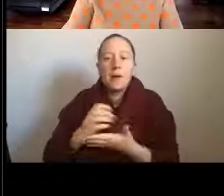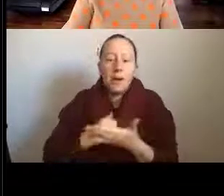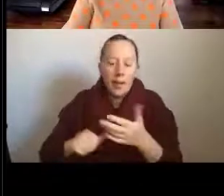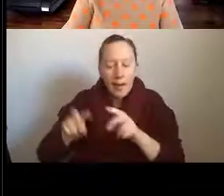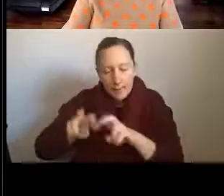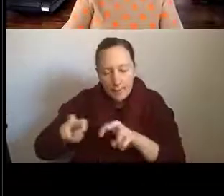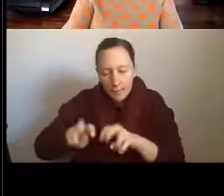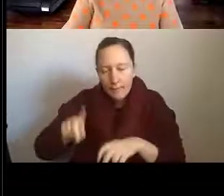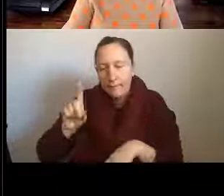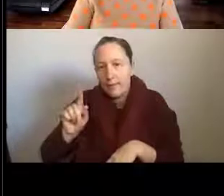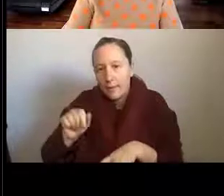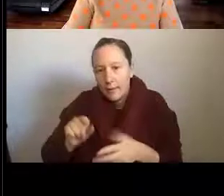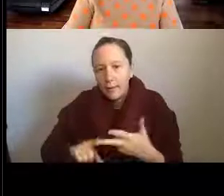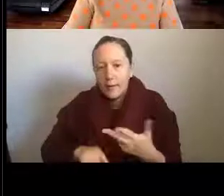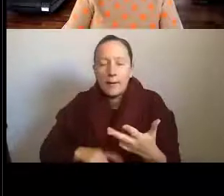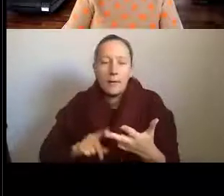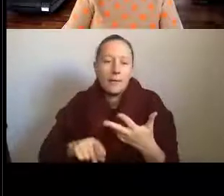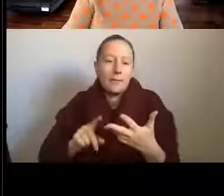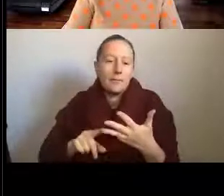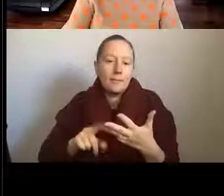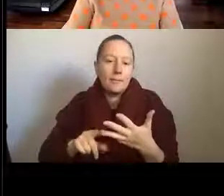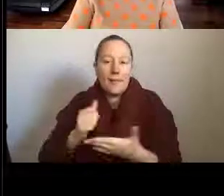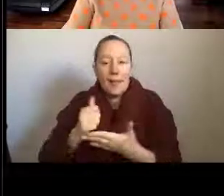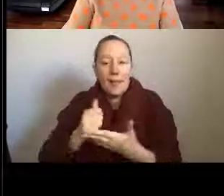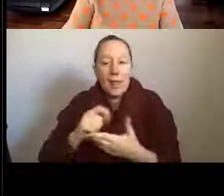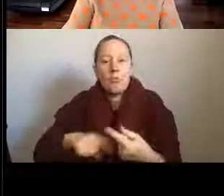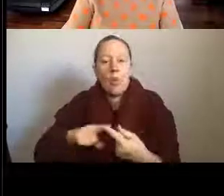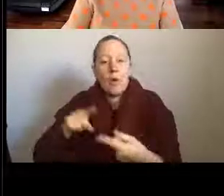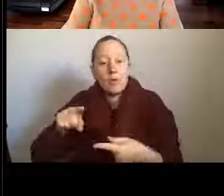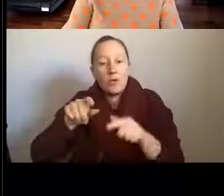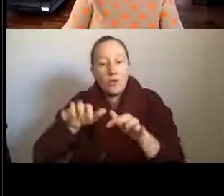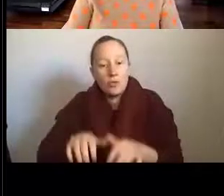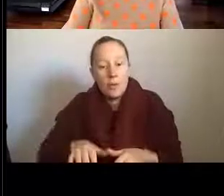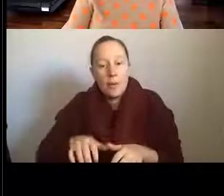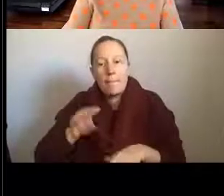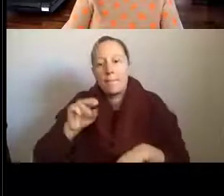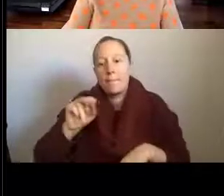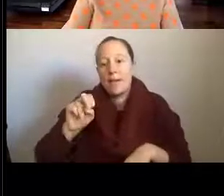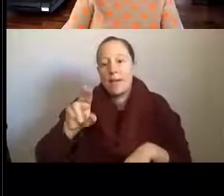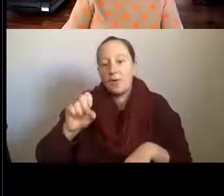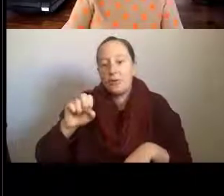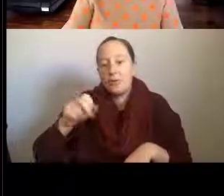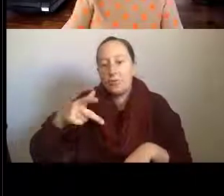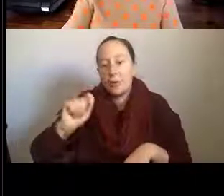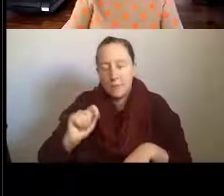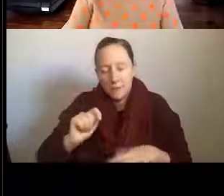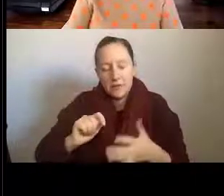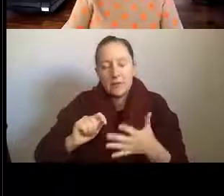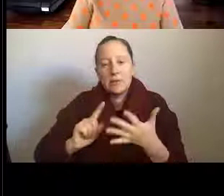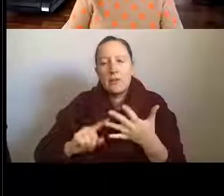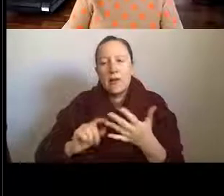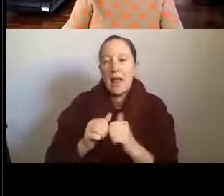They can help you when you're writing manuscripts. So, how do you show this sort of meaningful involvement